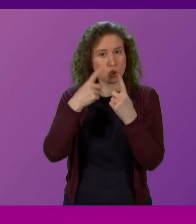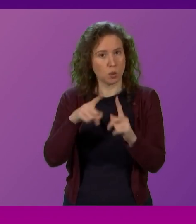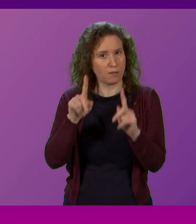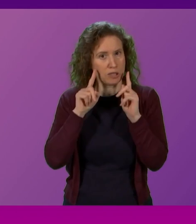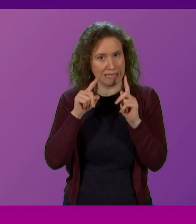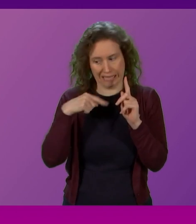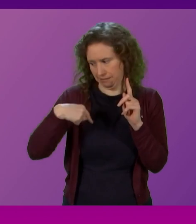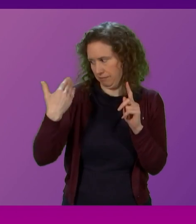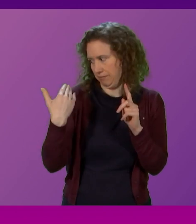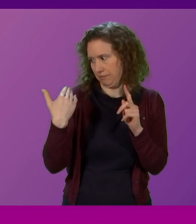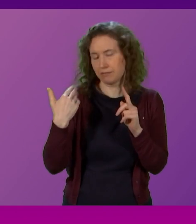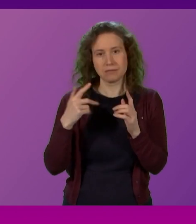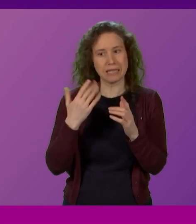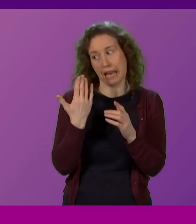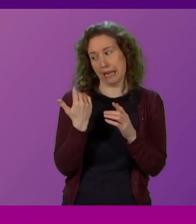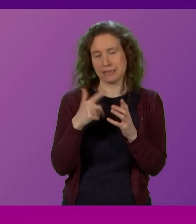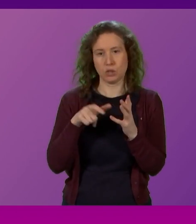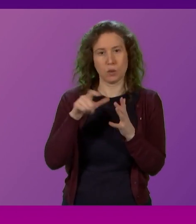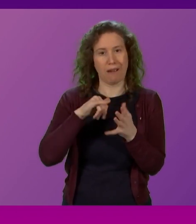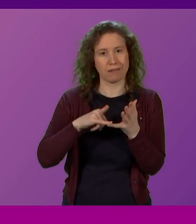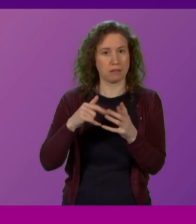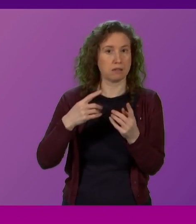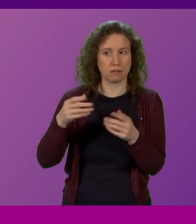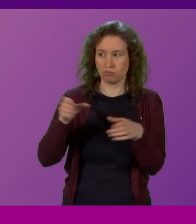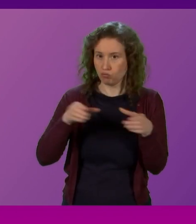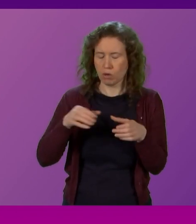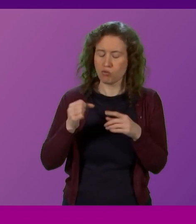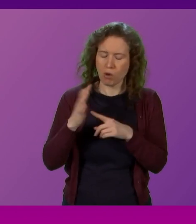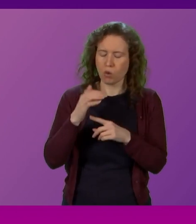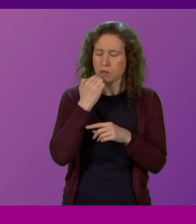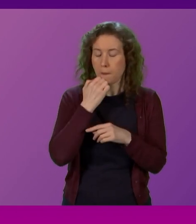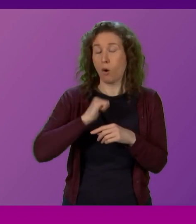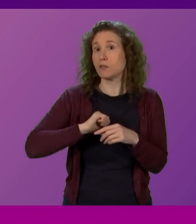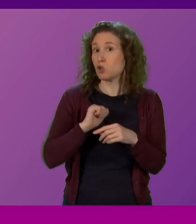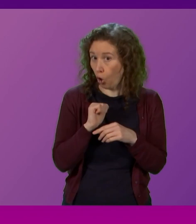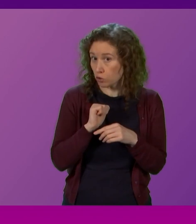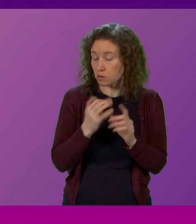in this latest Universities and Colleges Admissions Service cycle, and a record number of 18-year-old Scots have secured a university place.